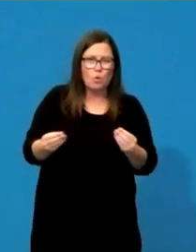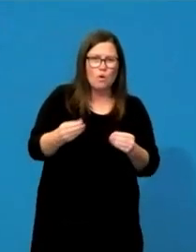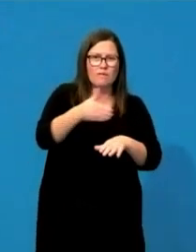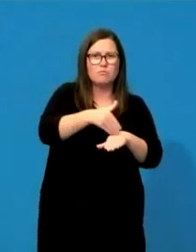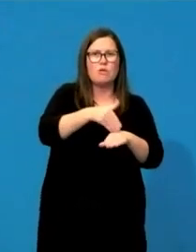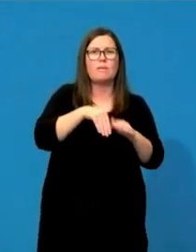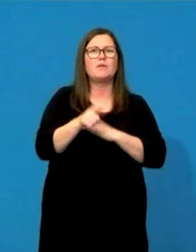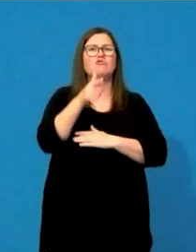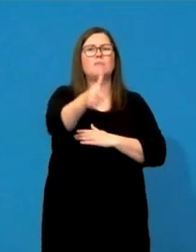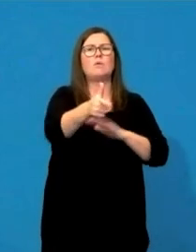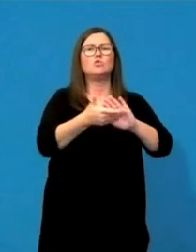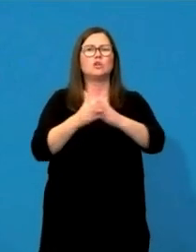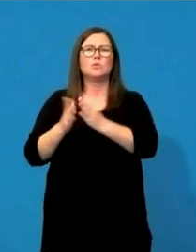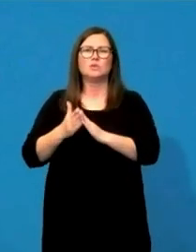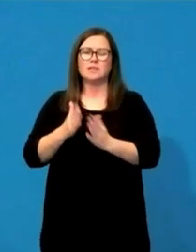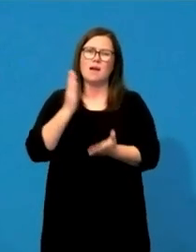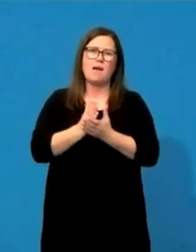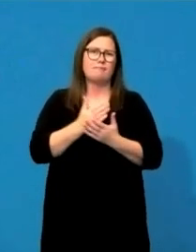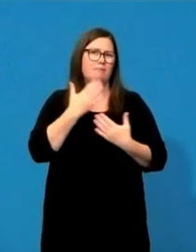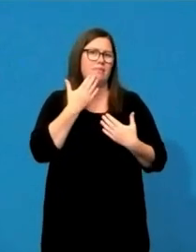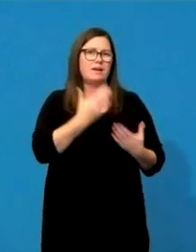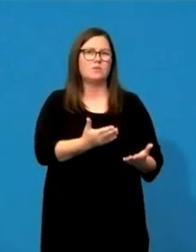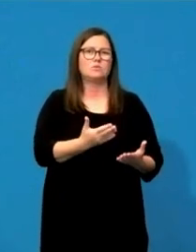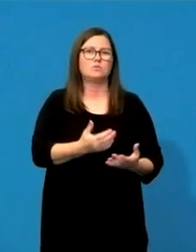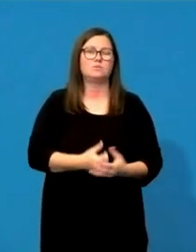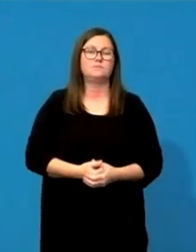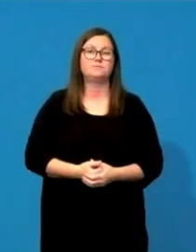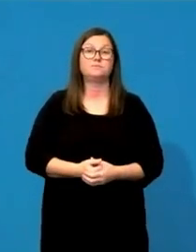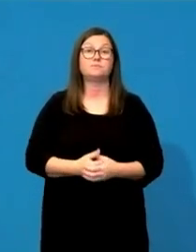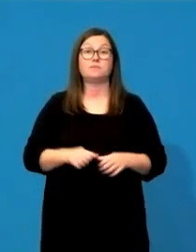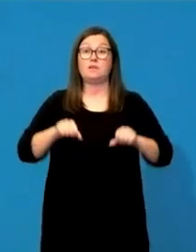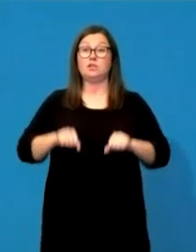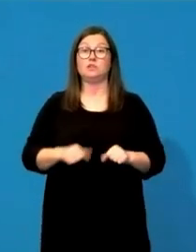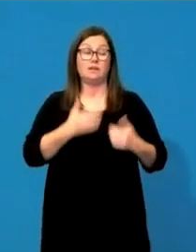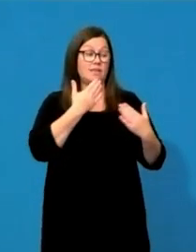So thank you very much. Thank you, Commissioner Mason. Commissioner McEwin, do you have any questions?